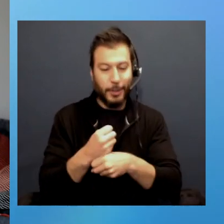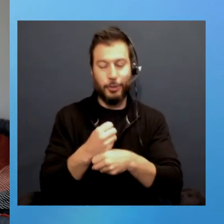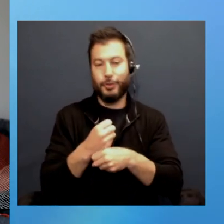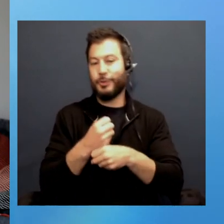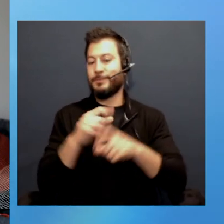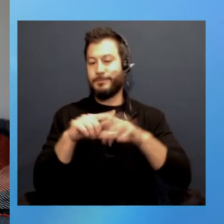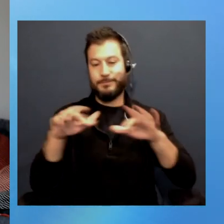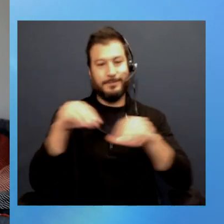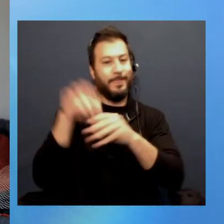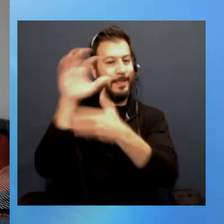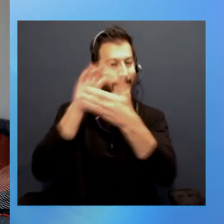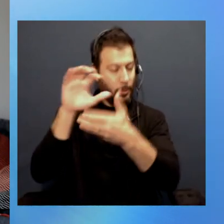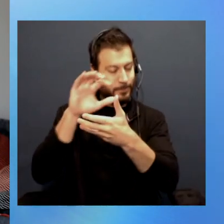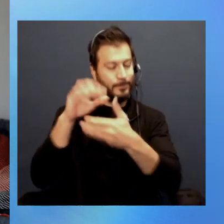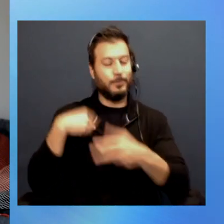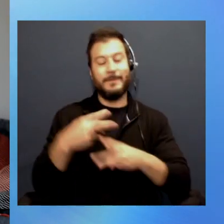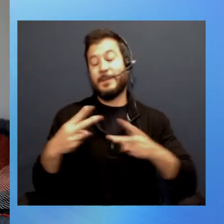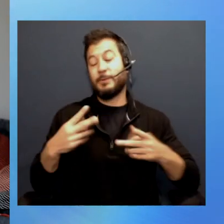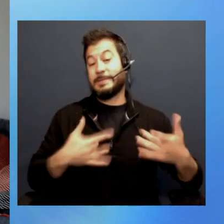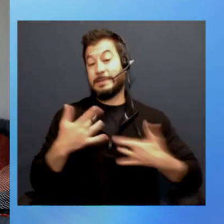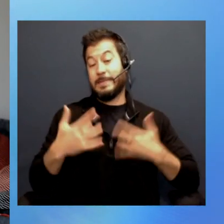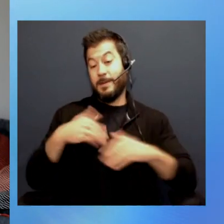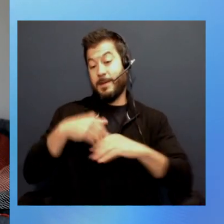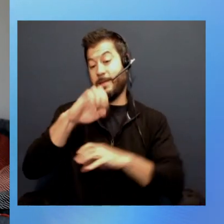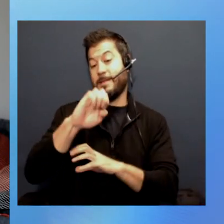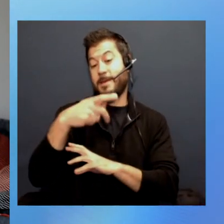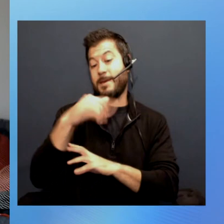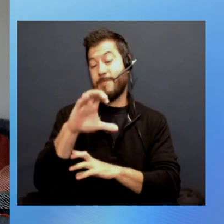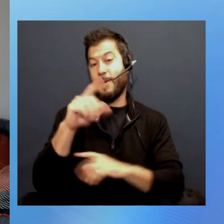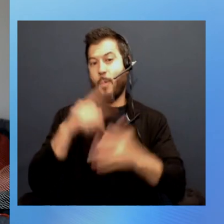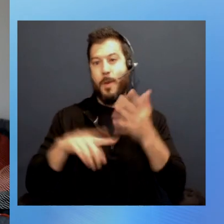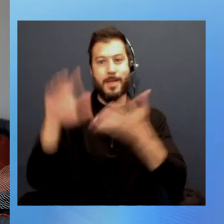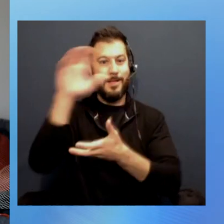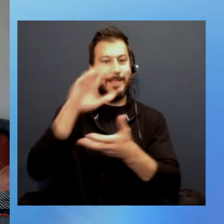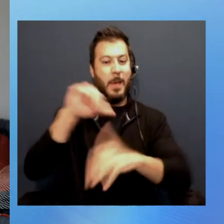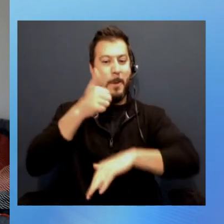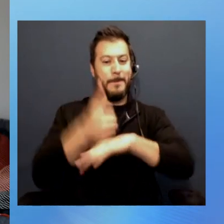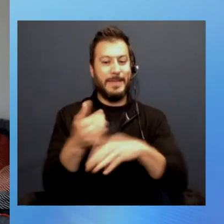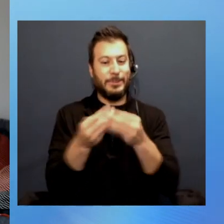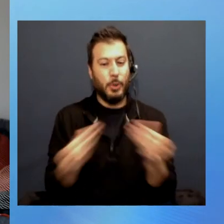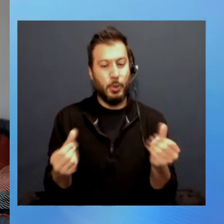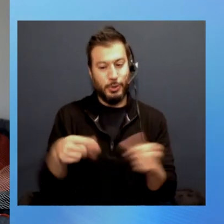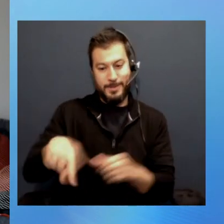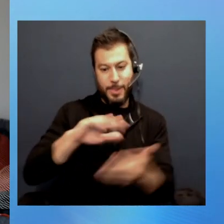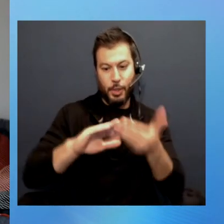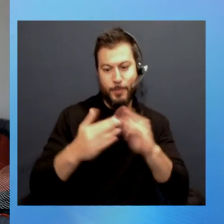MetaHuman Creator and CleanMotion Cloud. We're very excited at Epic to see what Cloud-based